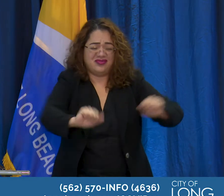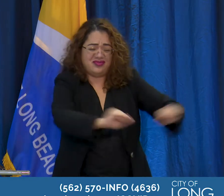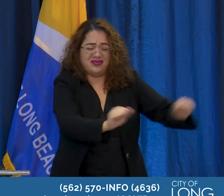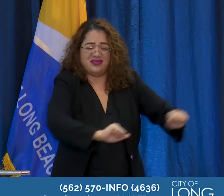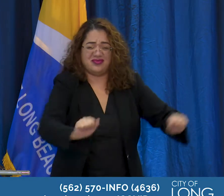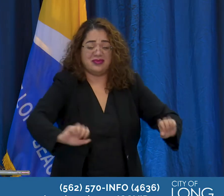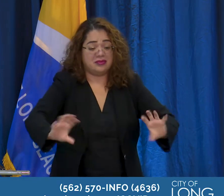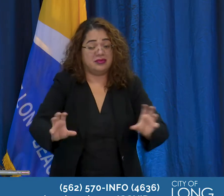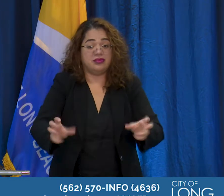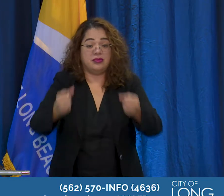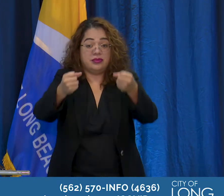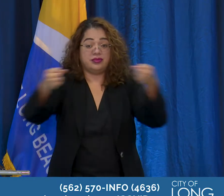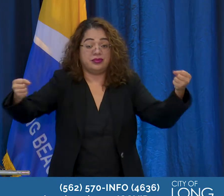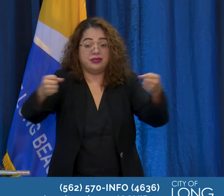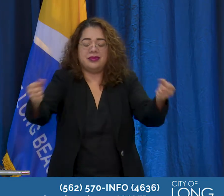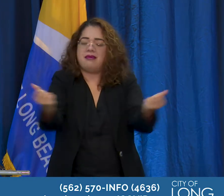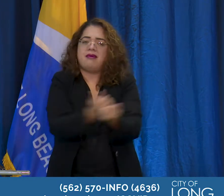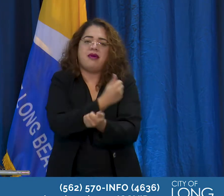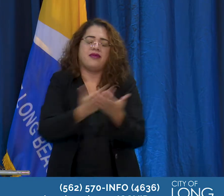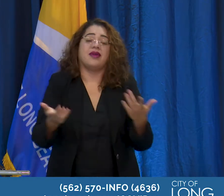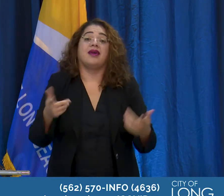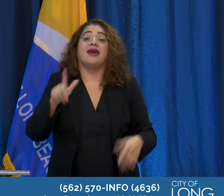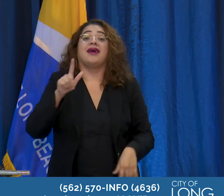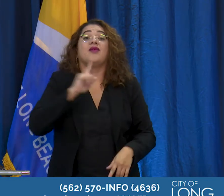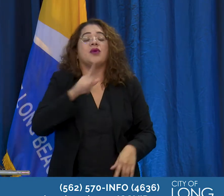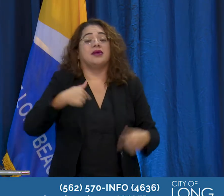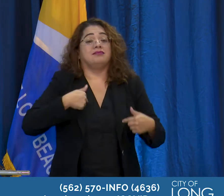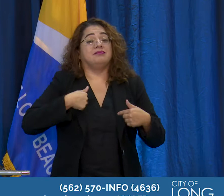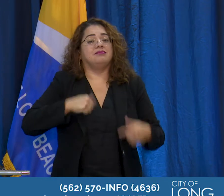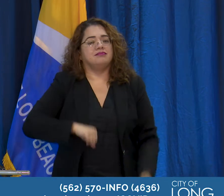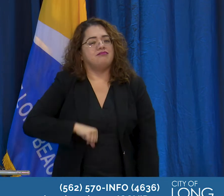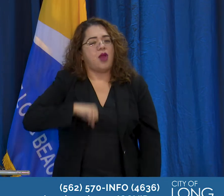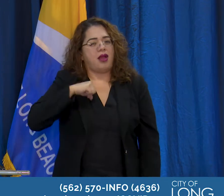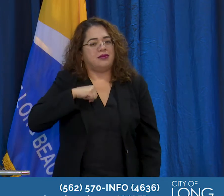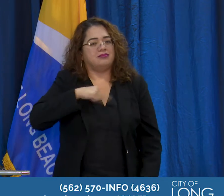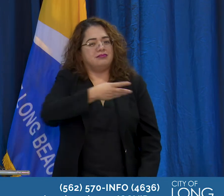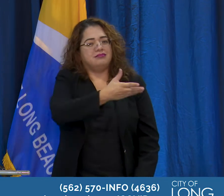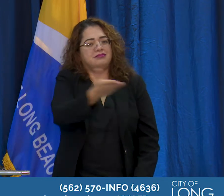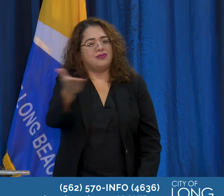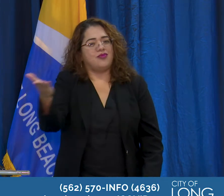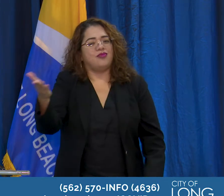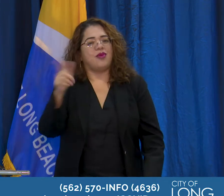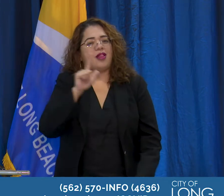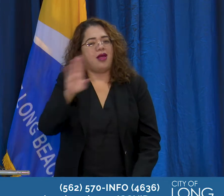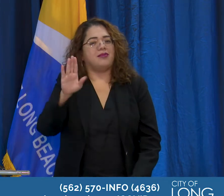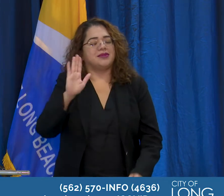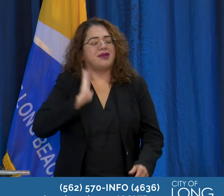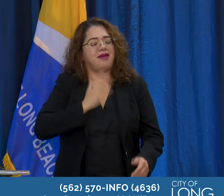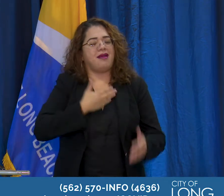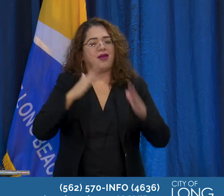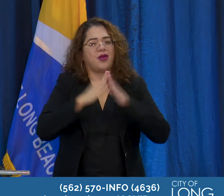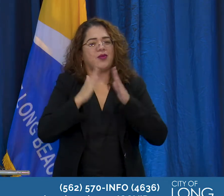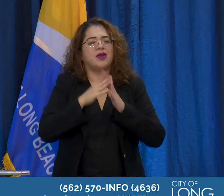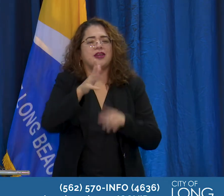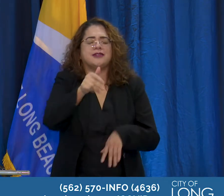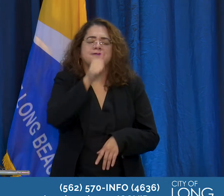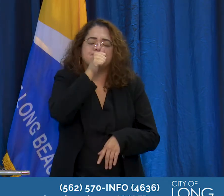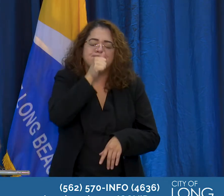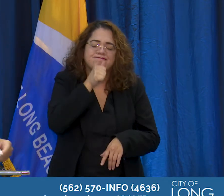I am so proud of our community and our perseverance and our fortitude and let's keep going.